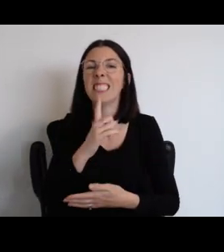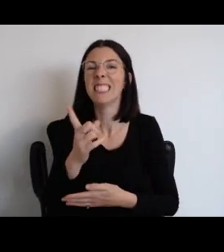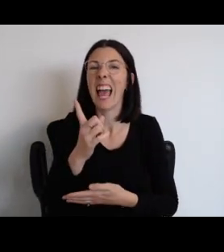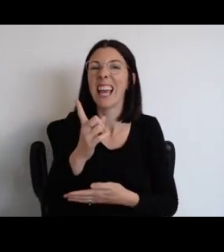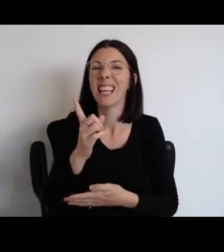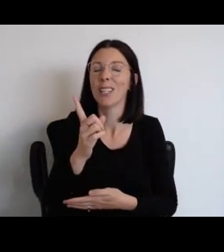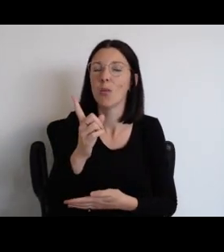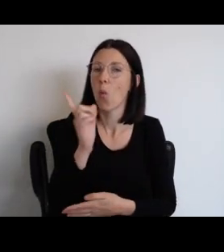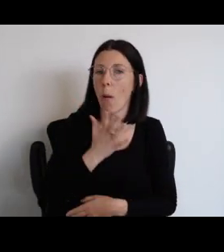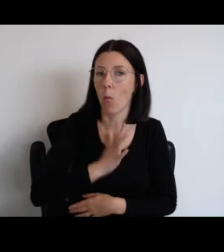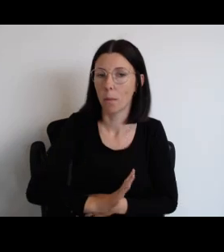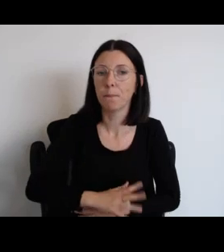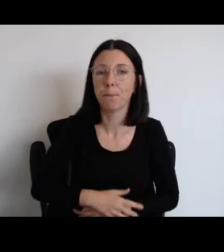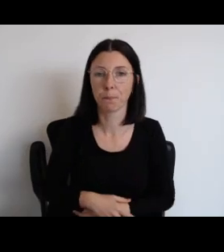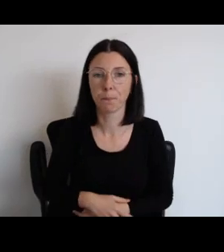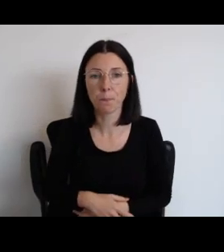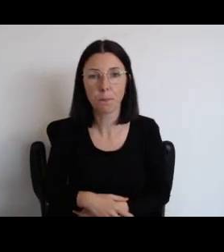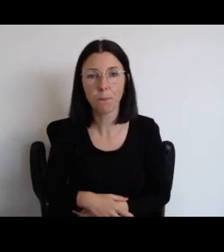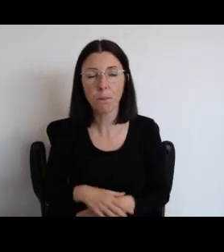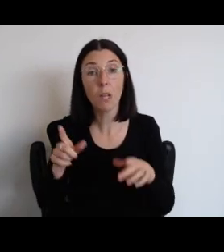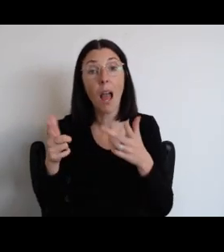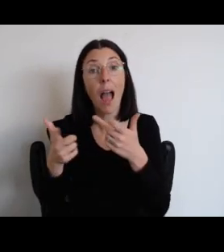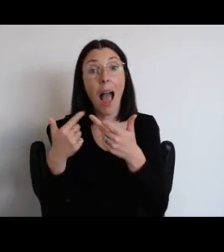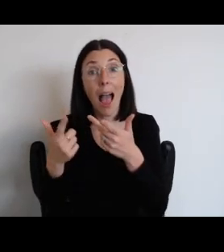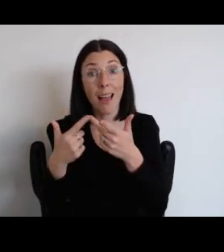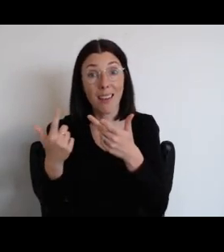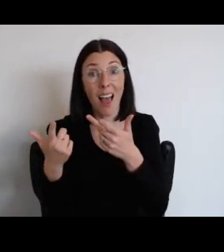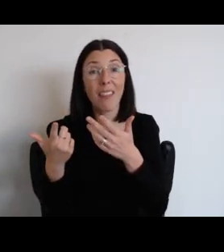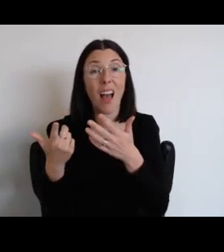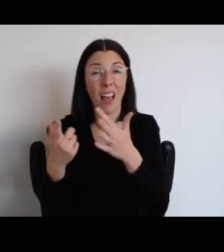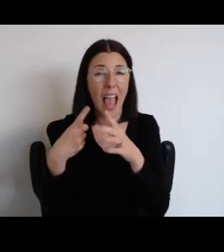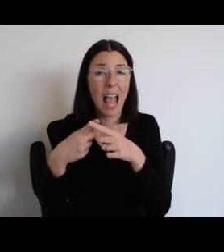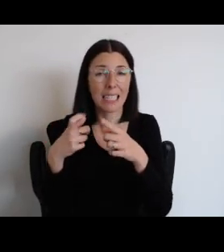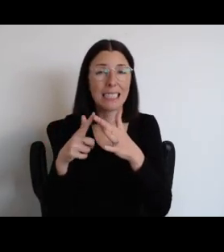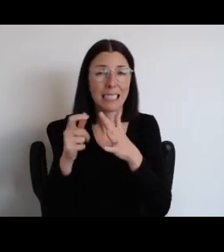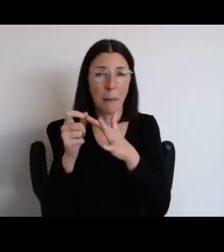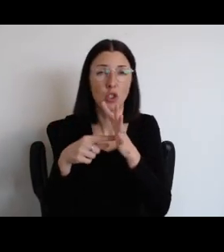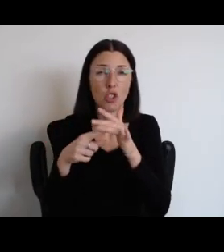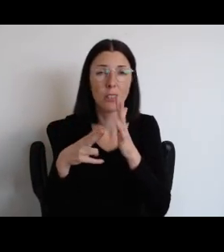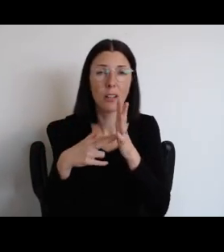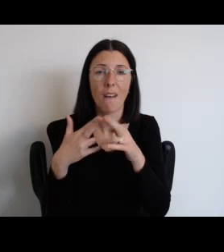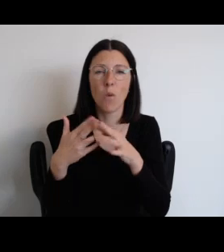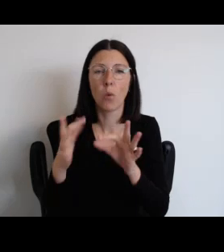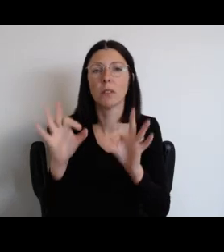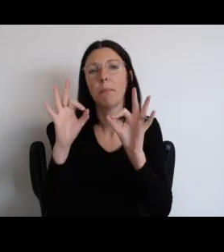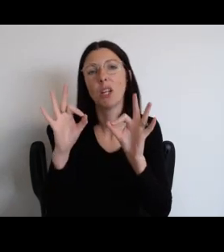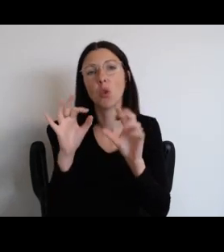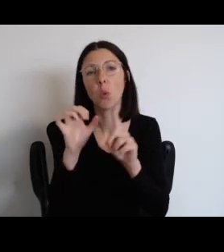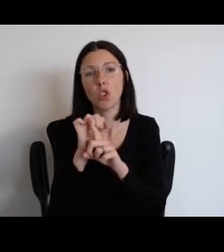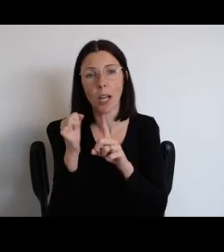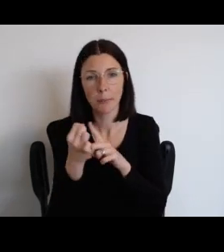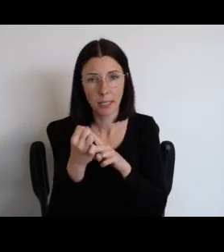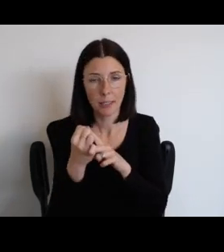exception for exceptional circumstances and that's set out in the Act around risk so a risk to the